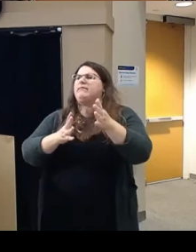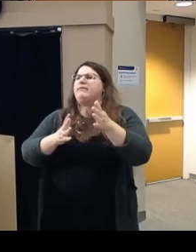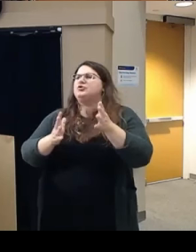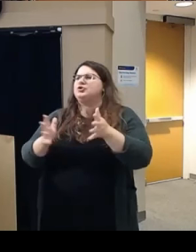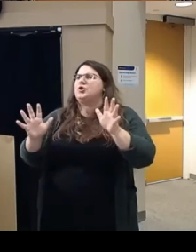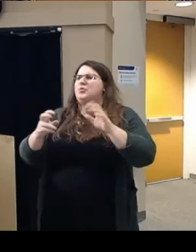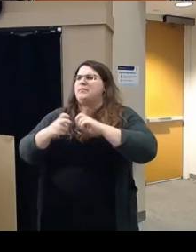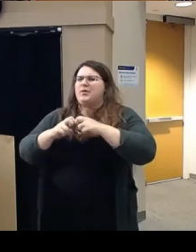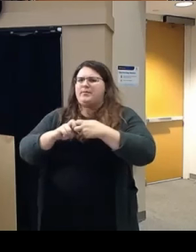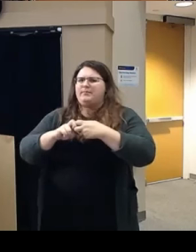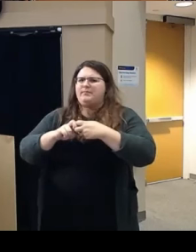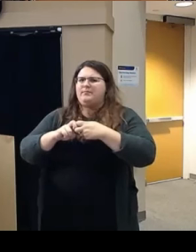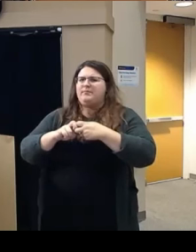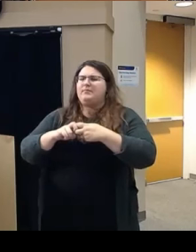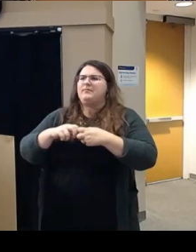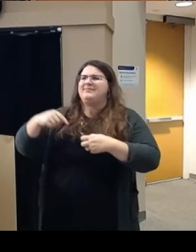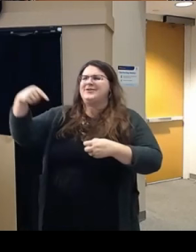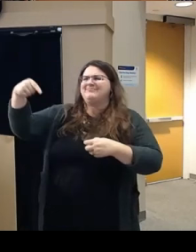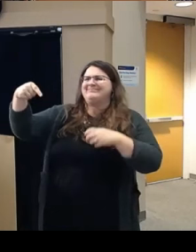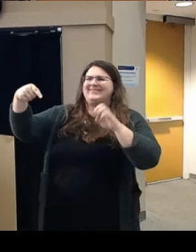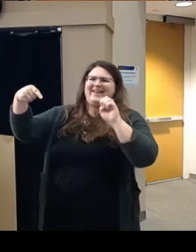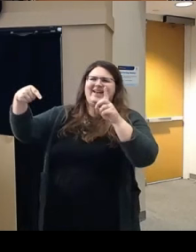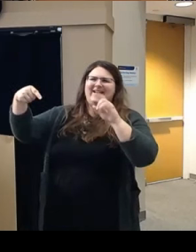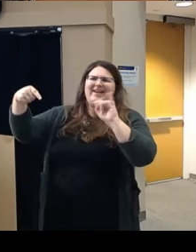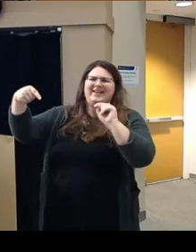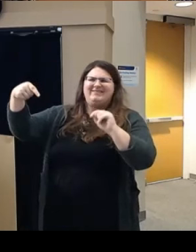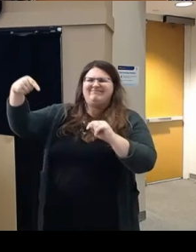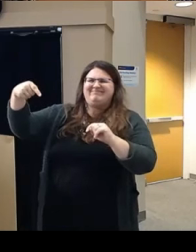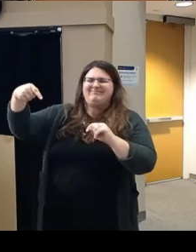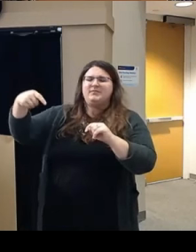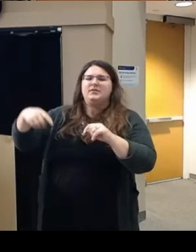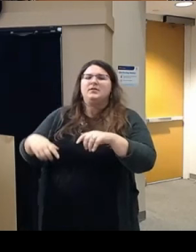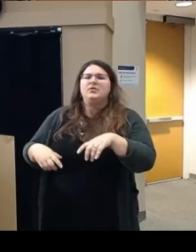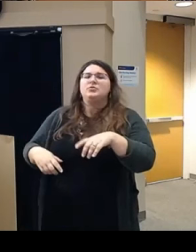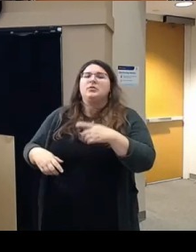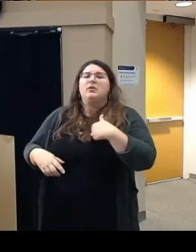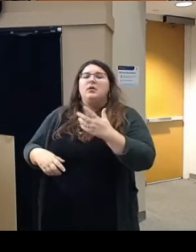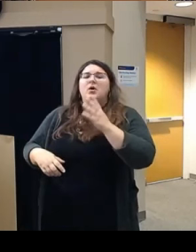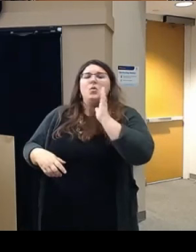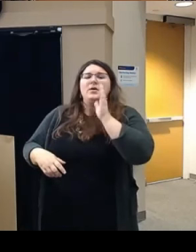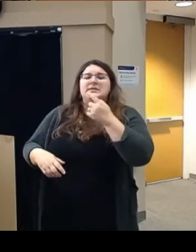it's changed there um and I'm going to say that Patrick needs to attend 90% of scheduled sessions